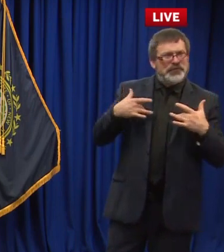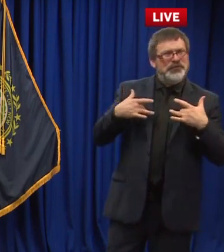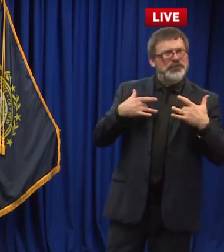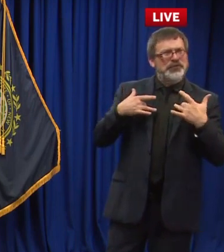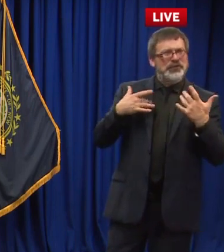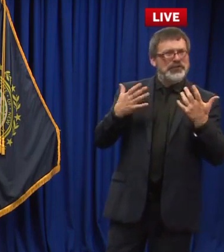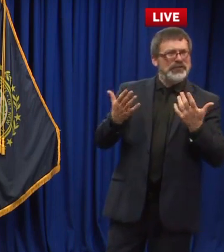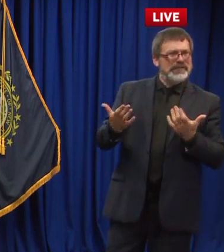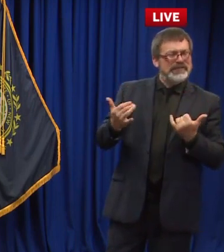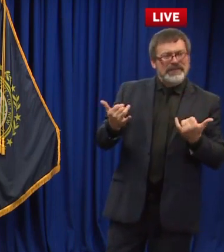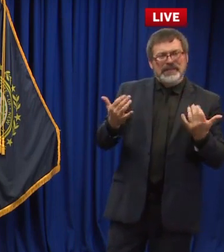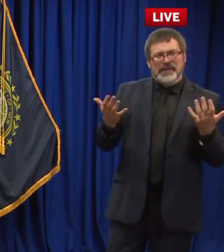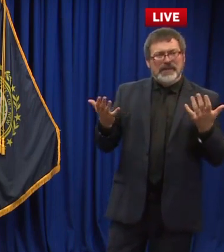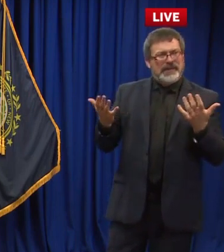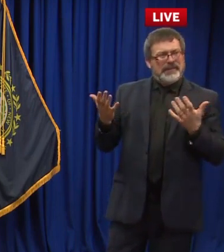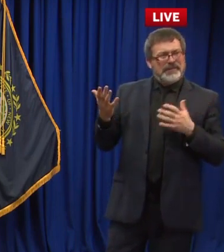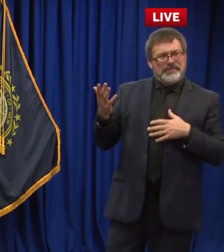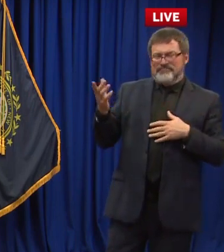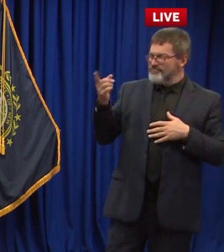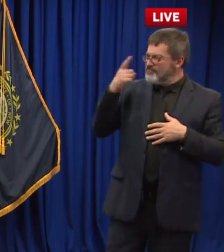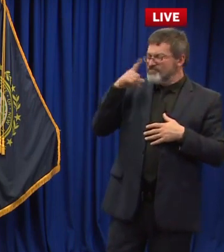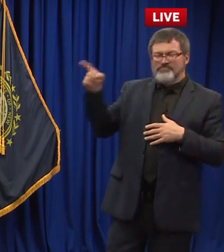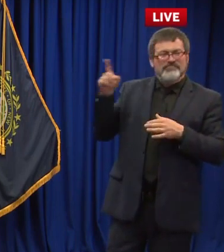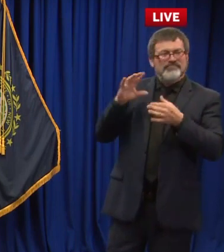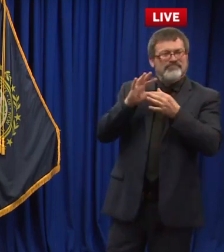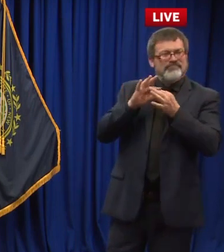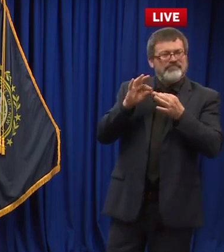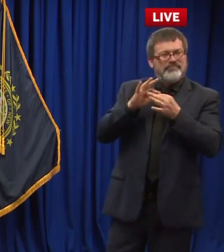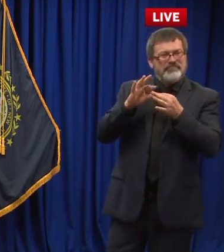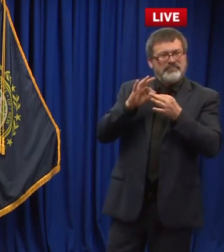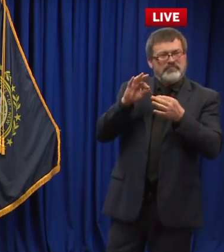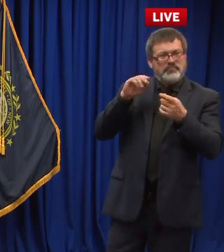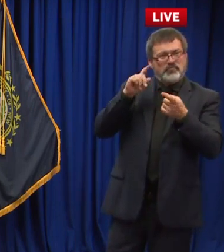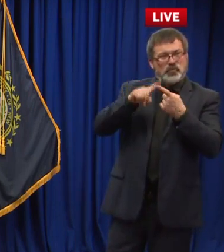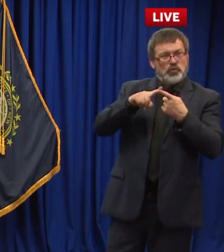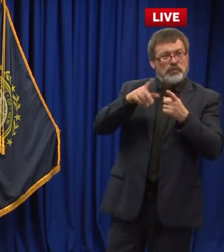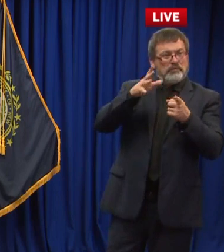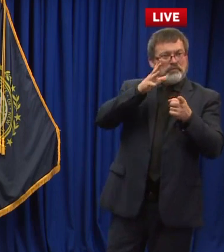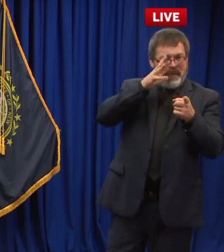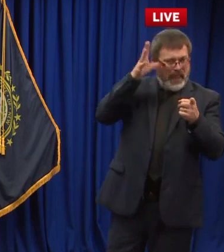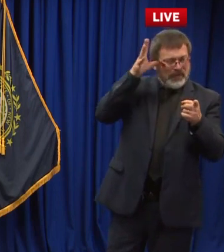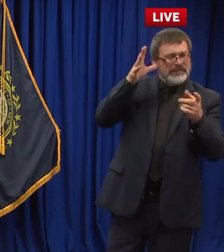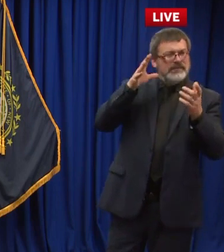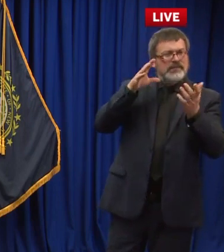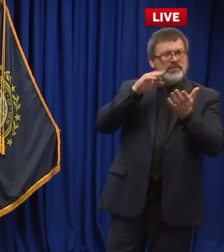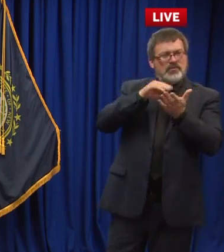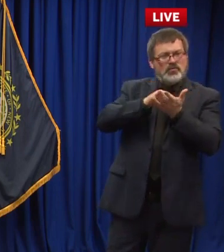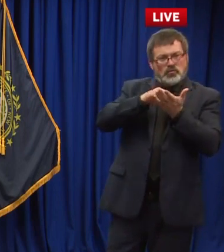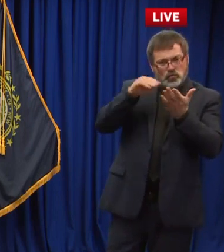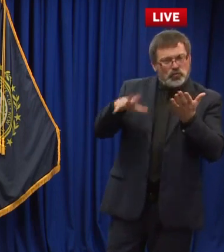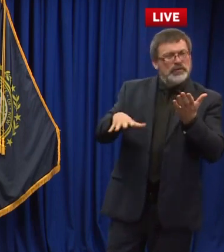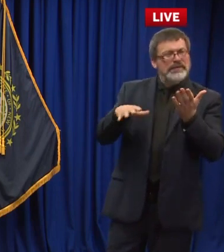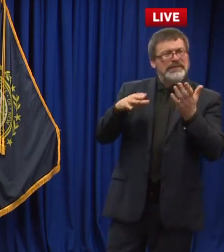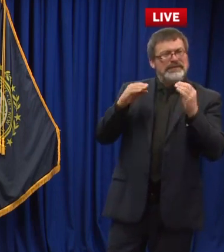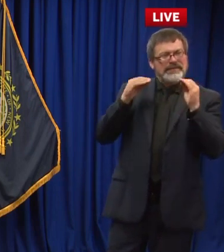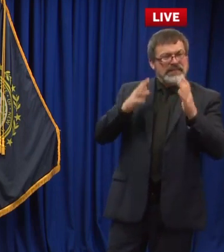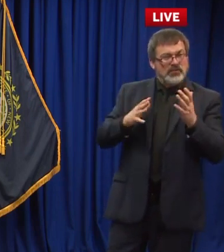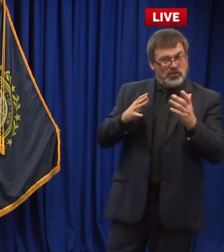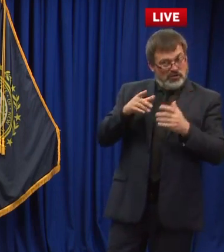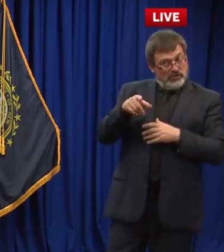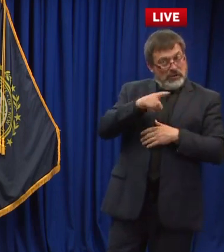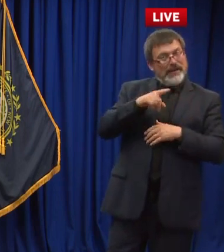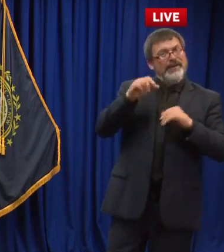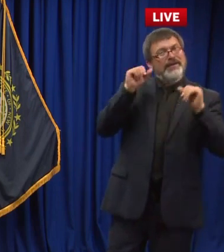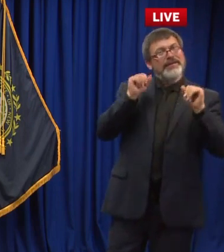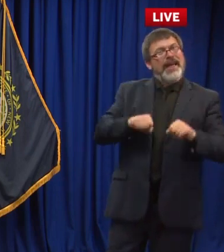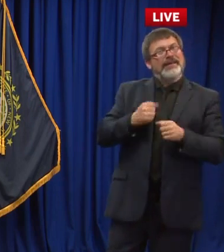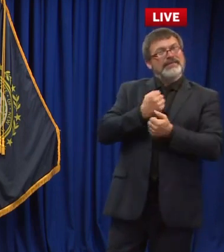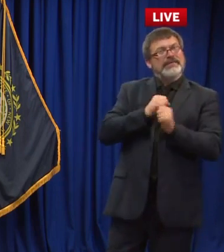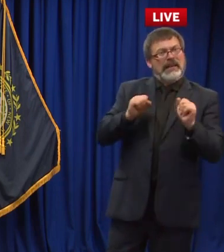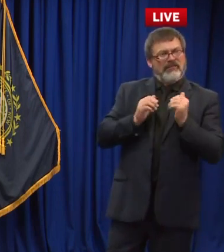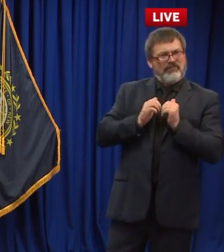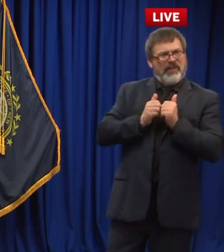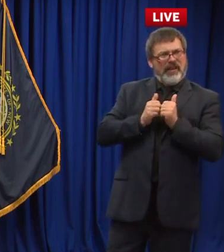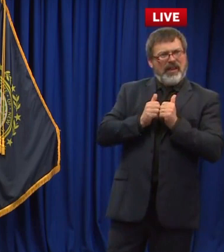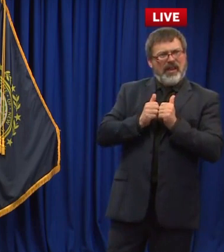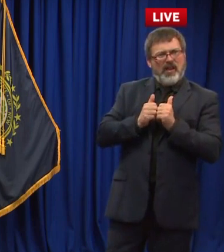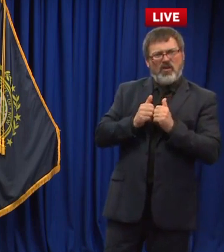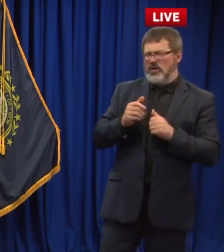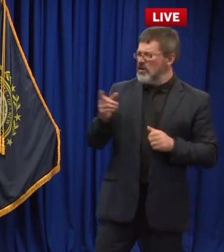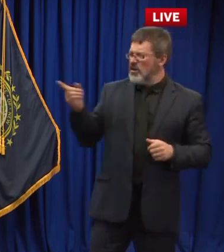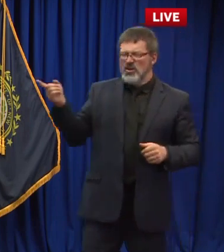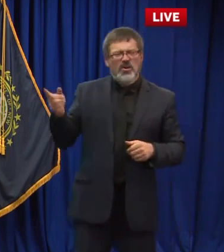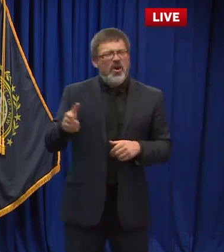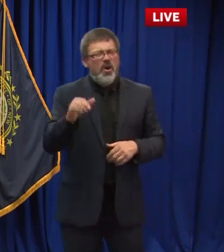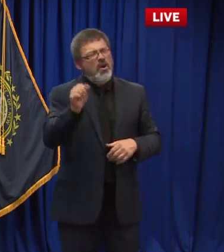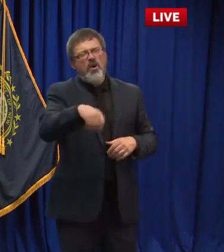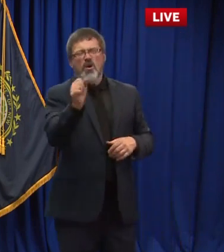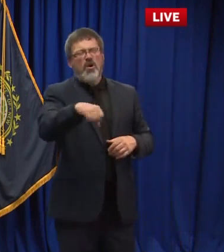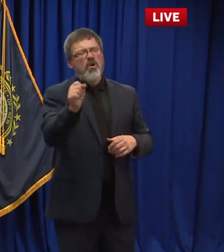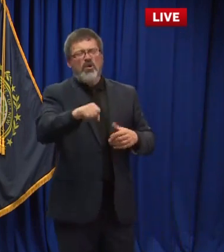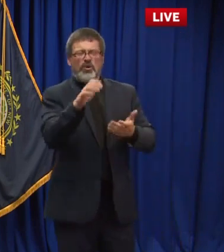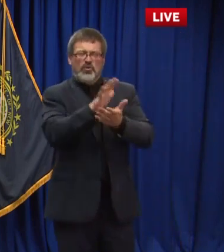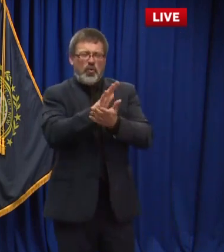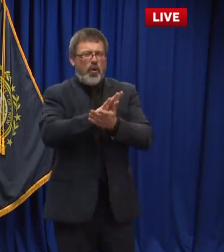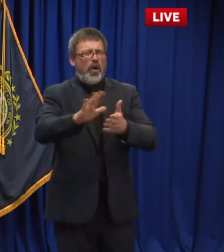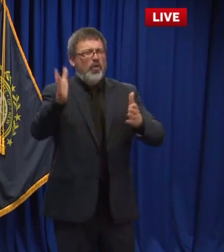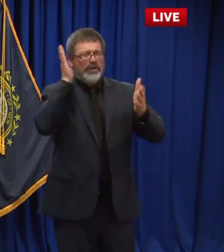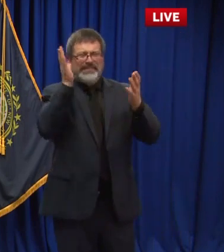I KNOW DURING A PANDEMIC EVERYONE’S SAFETY IS AT RISK, BUT WHAT SORT OF PROVISION YOU TELL PARENTS AND TEACHERS ABOUT YOUR CONFIDENCE?